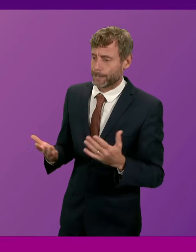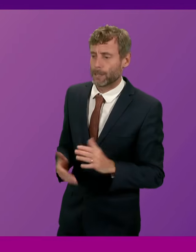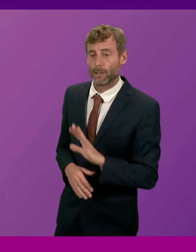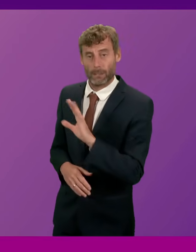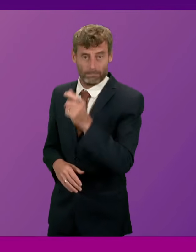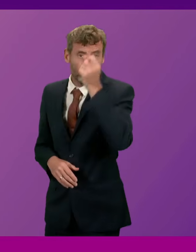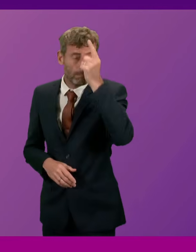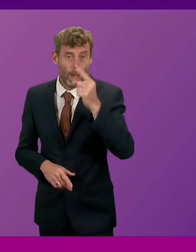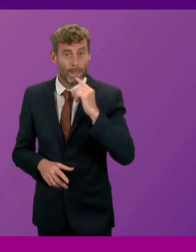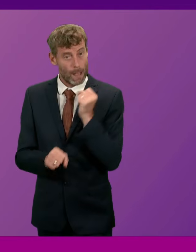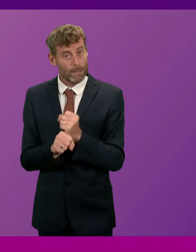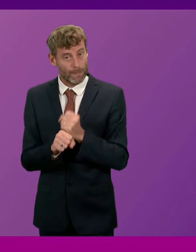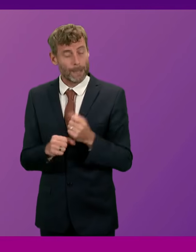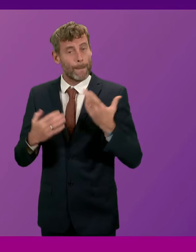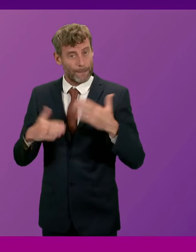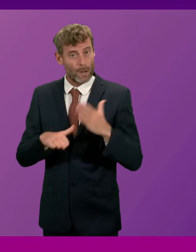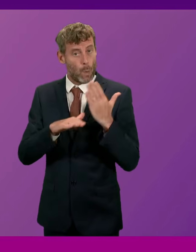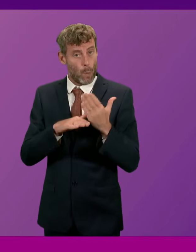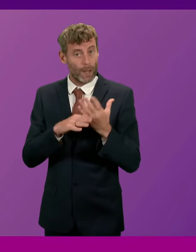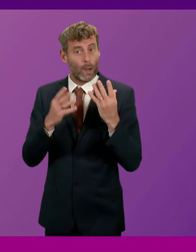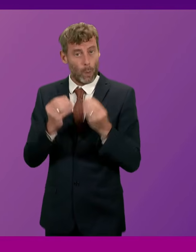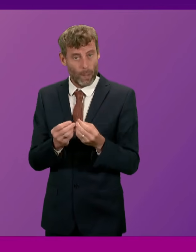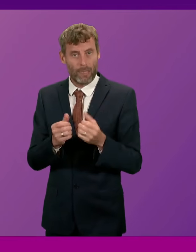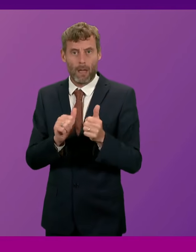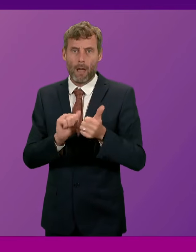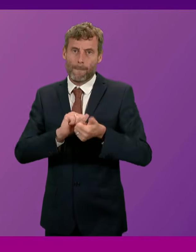The Government has been working intensively with partners, including the trade unions,